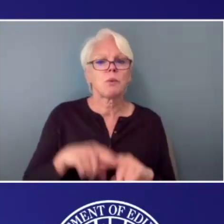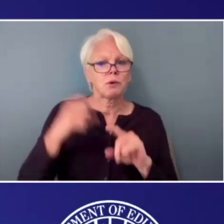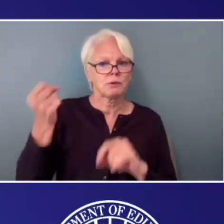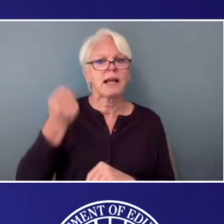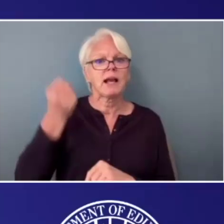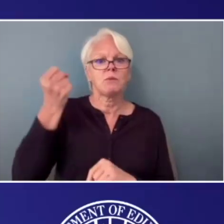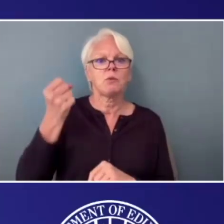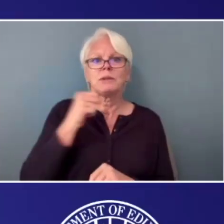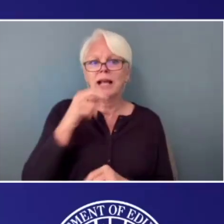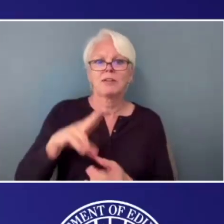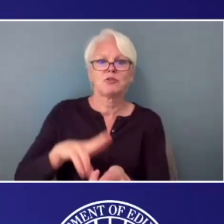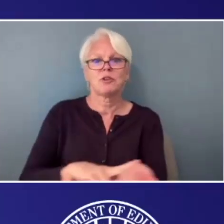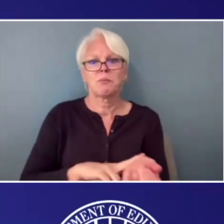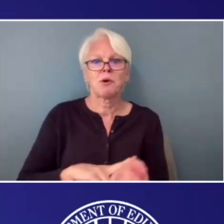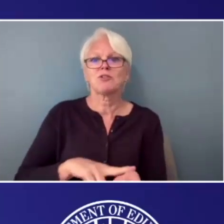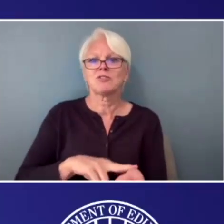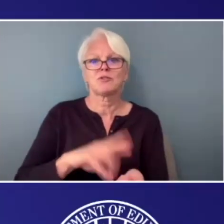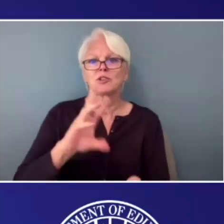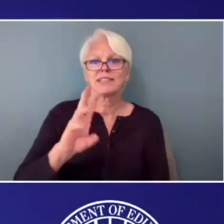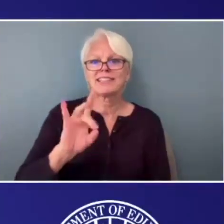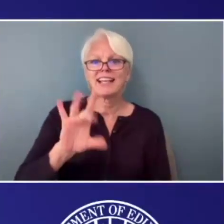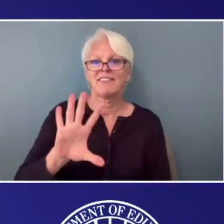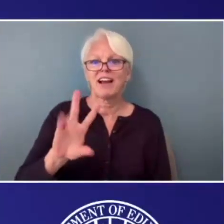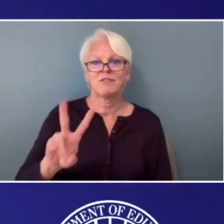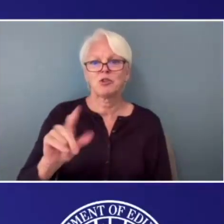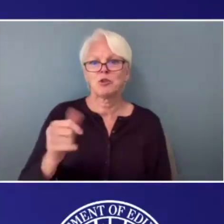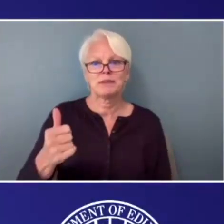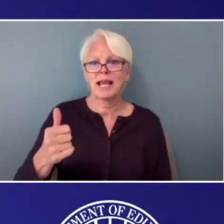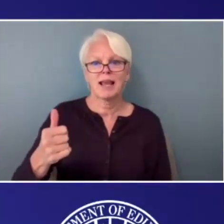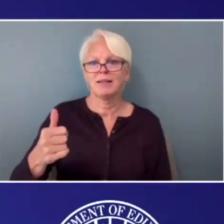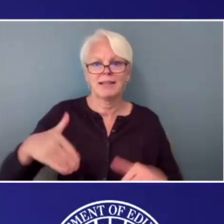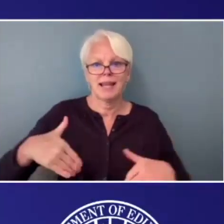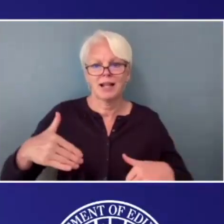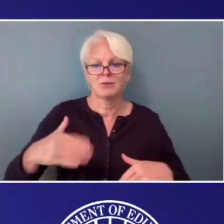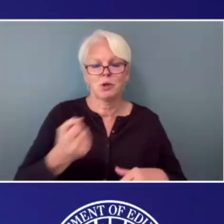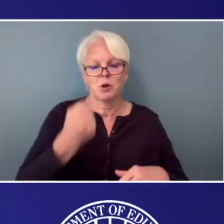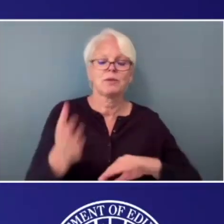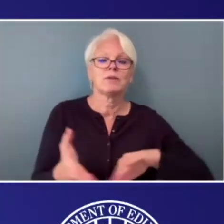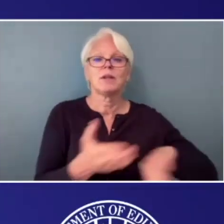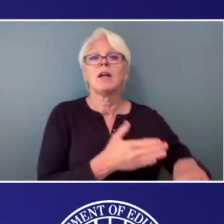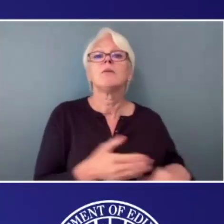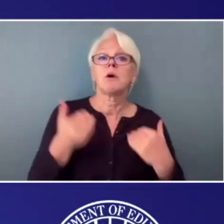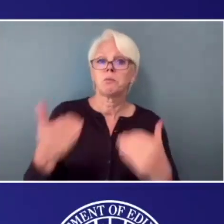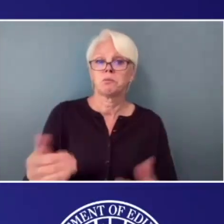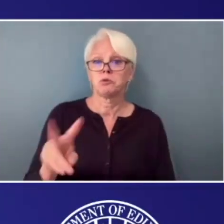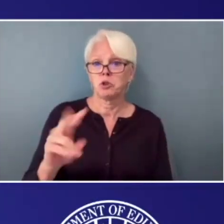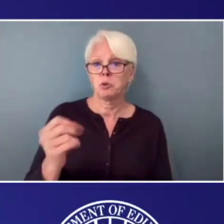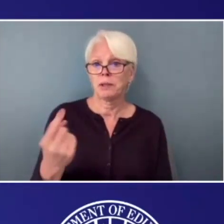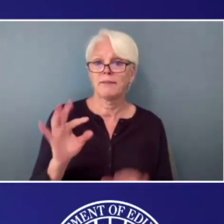check on 685.210, but we'll move to 211. How about that? And then we'll get back to